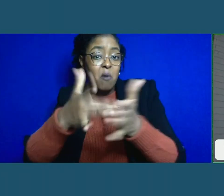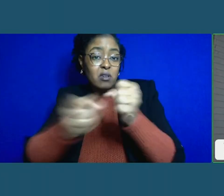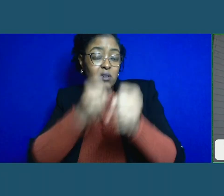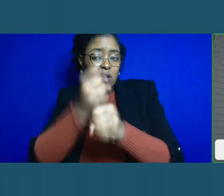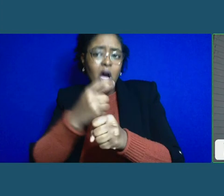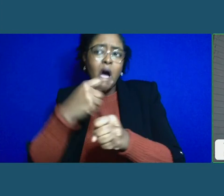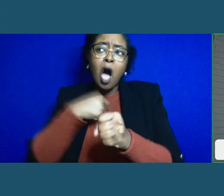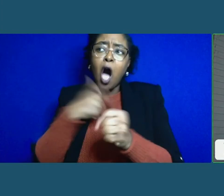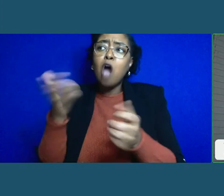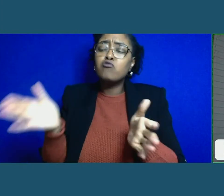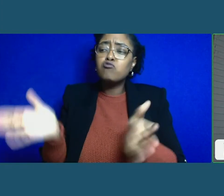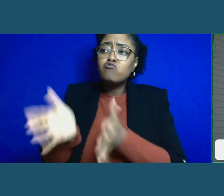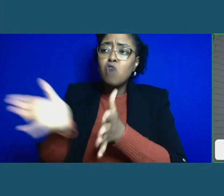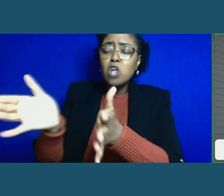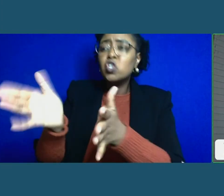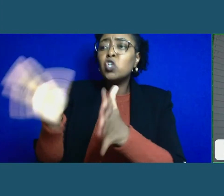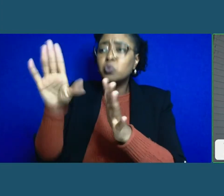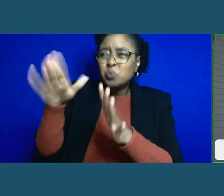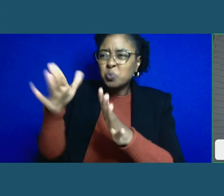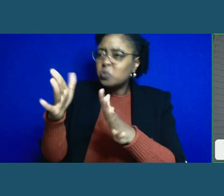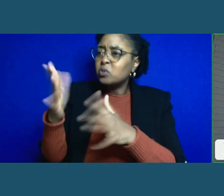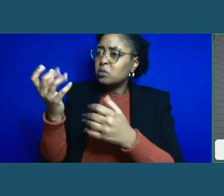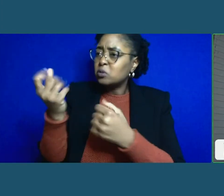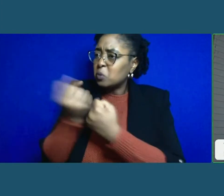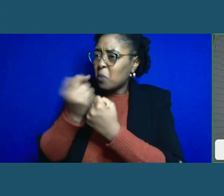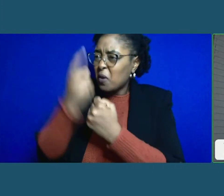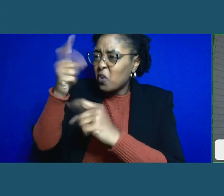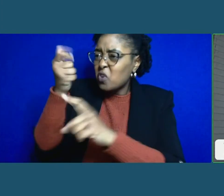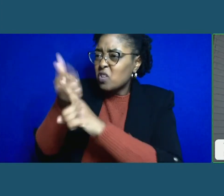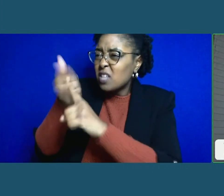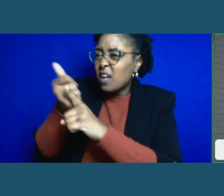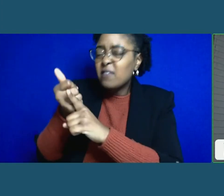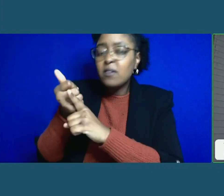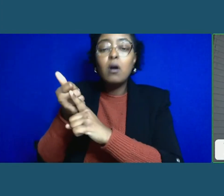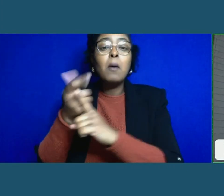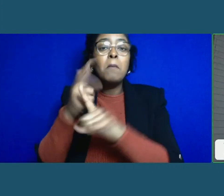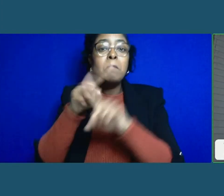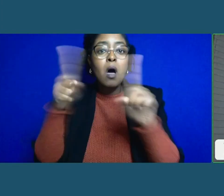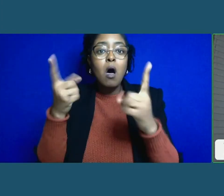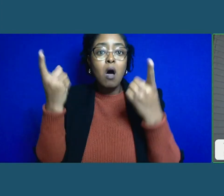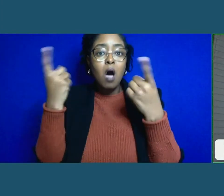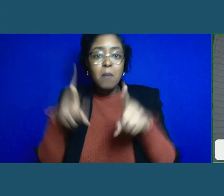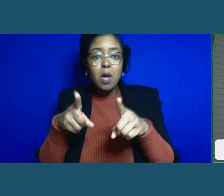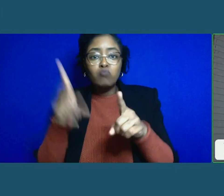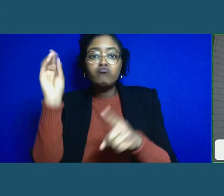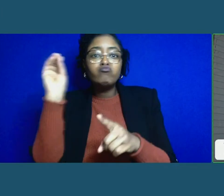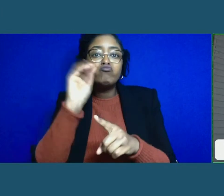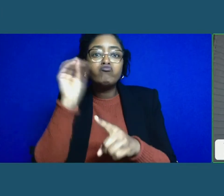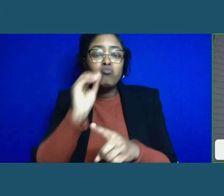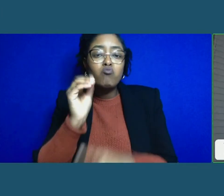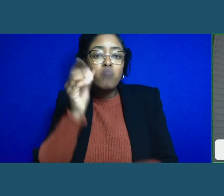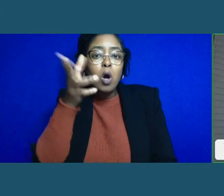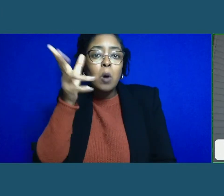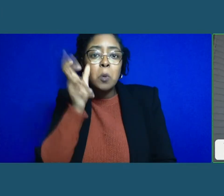sophomore year. I encourage them to advocate for himself, but he